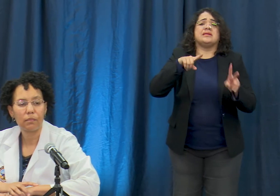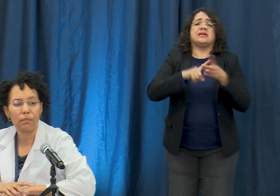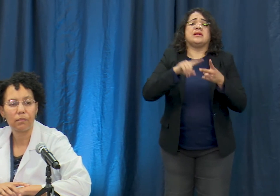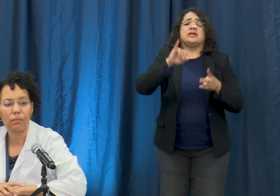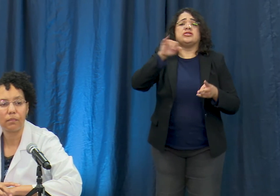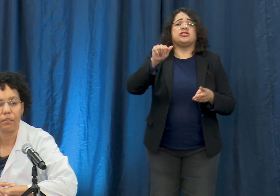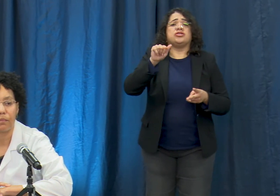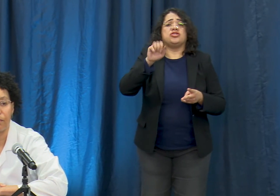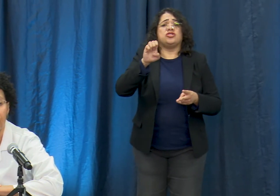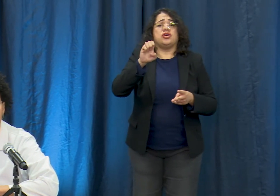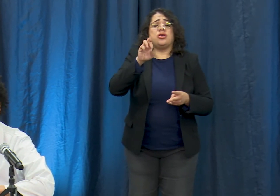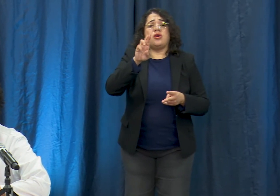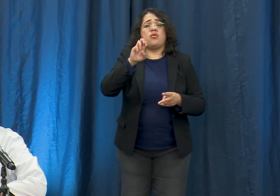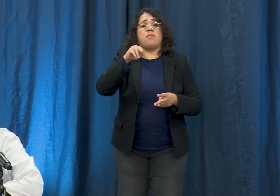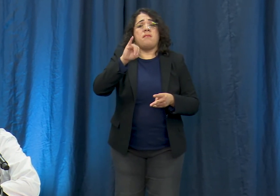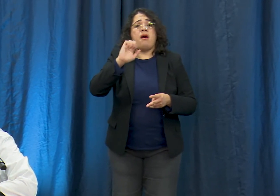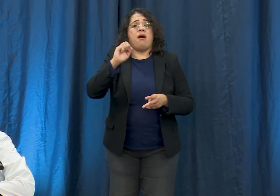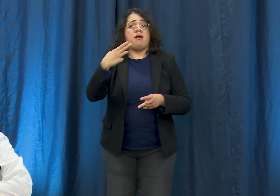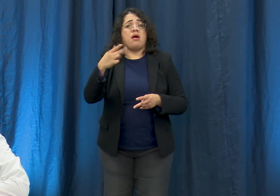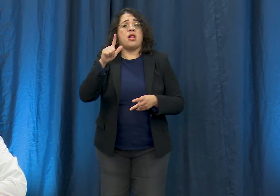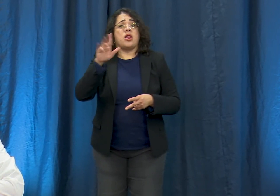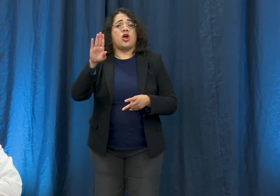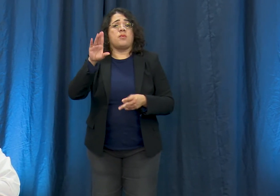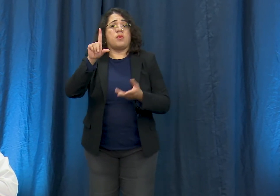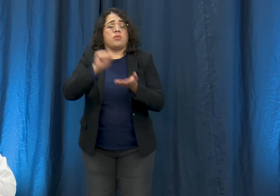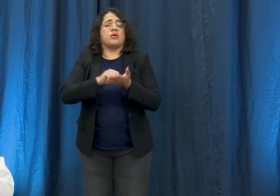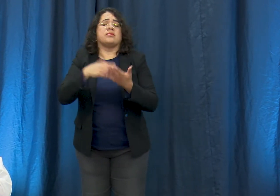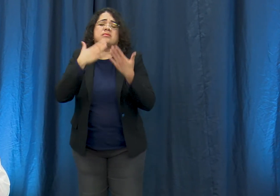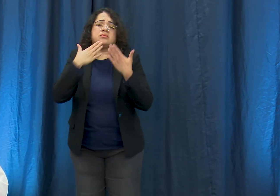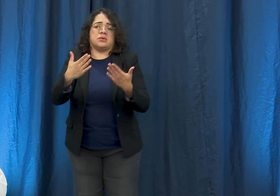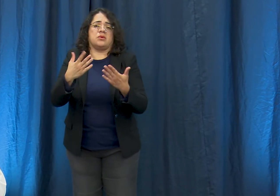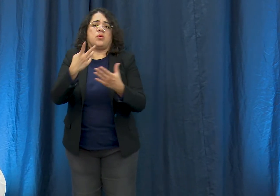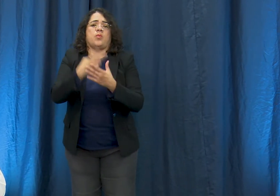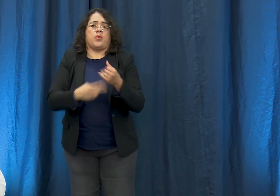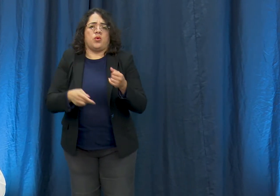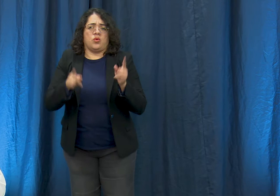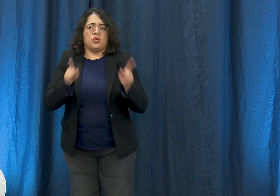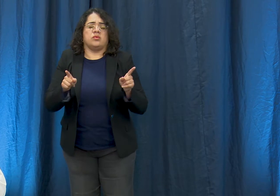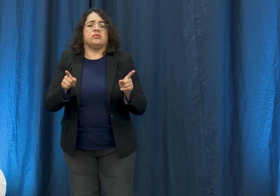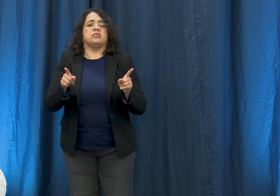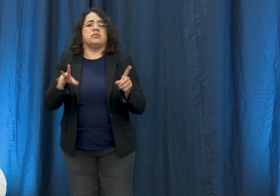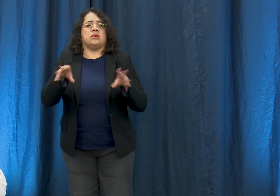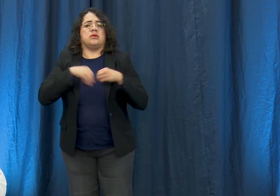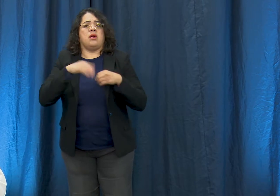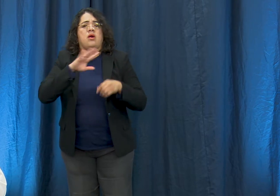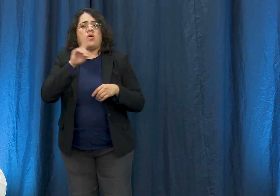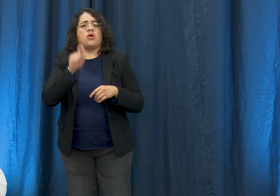ahead Jeremiah. Hi guys and thanks again for taking our questions. I just wanted